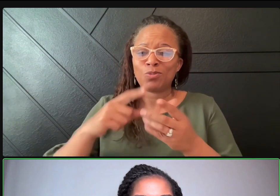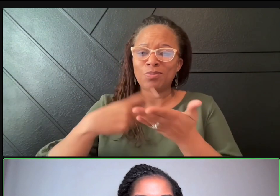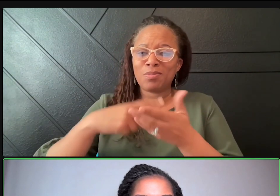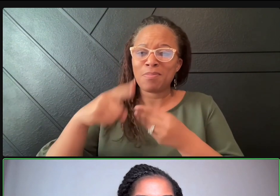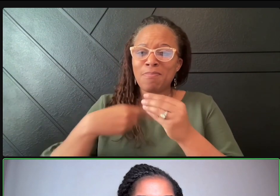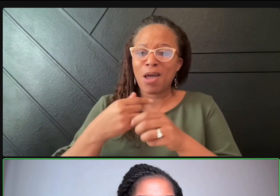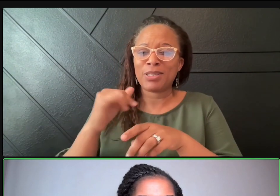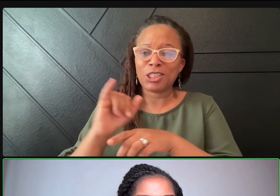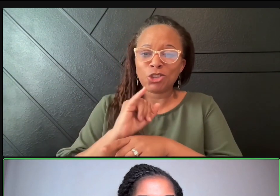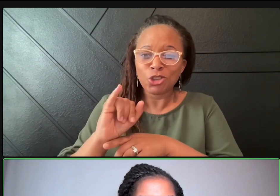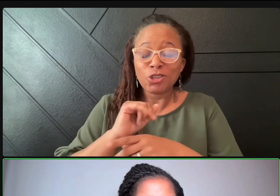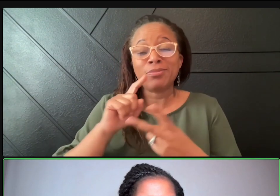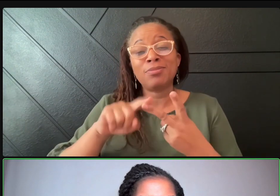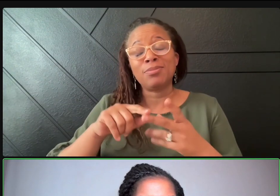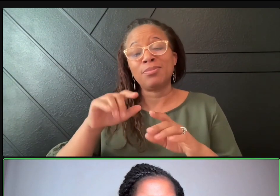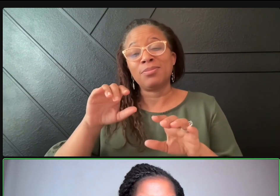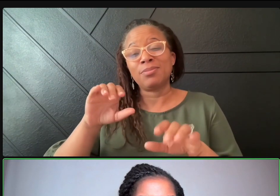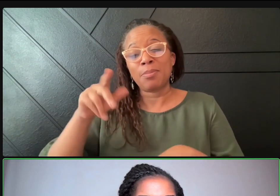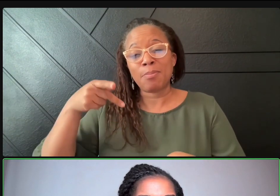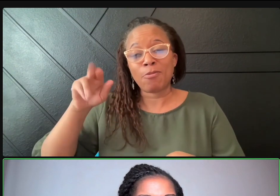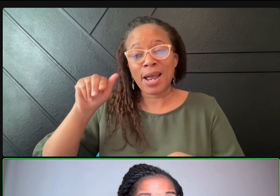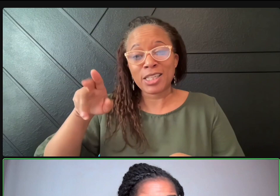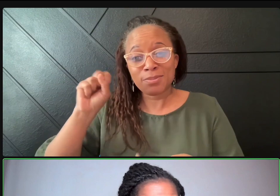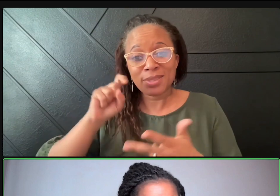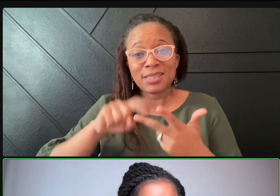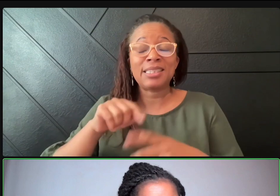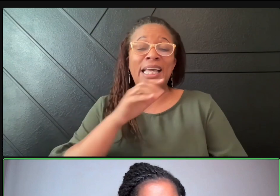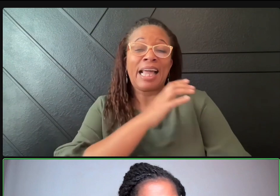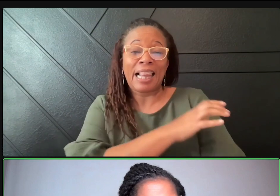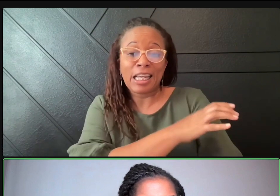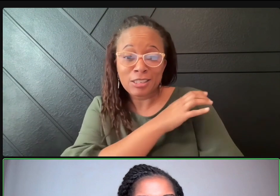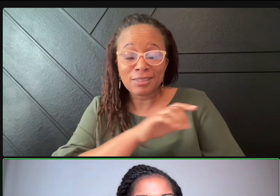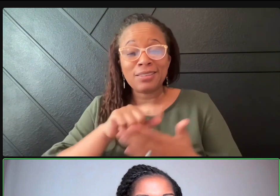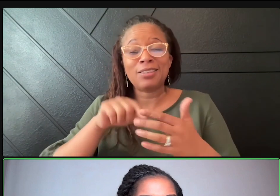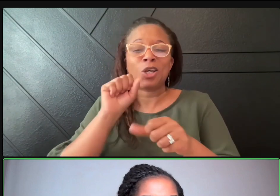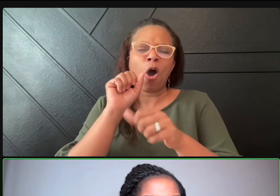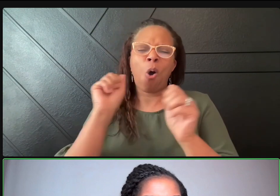I'm here to take a little time to discuss about internships